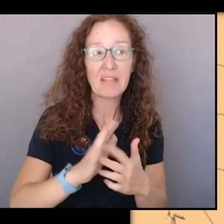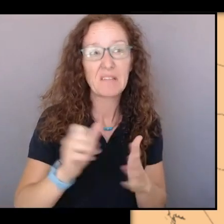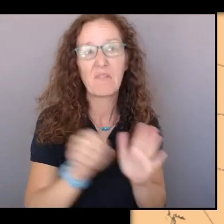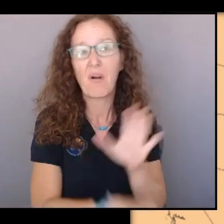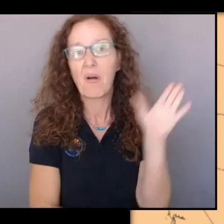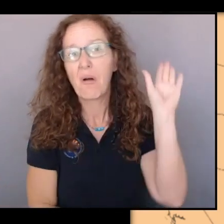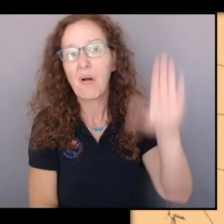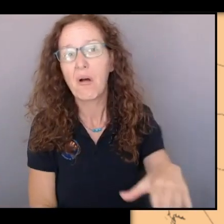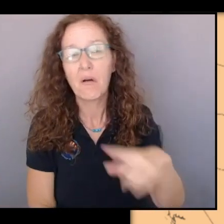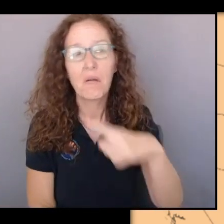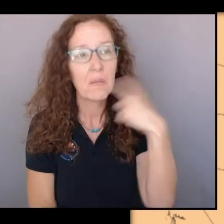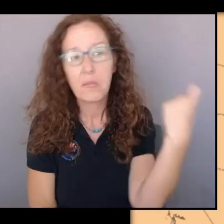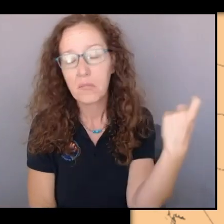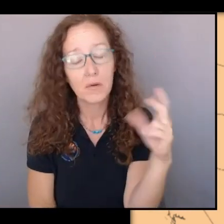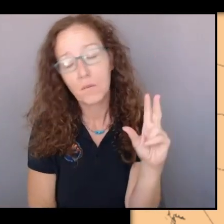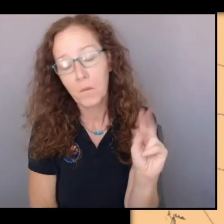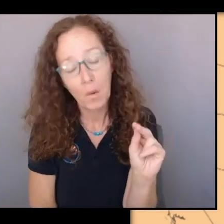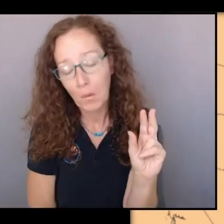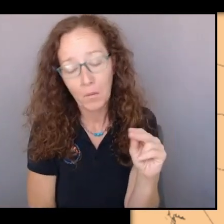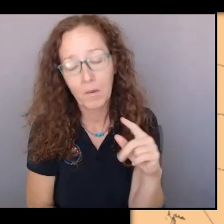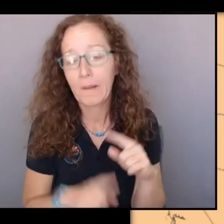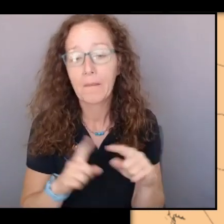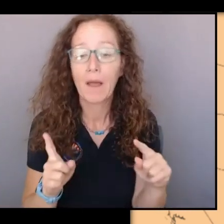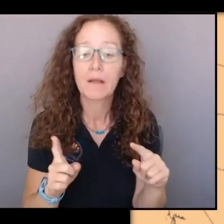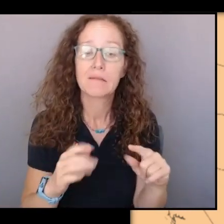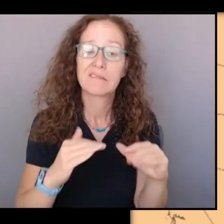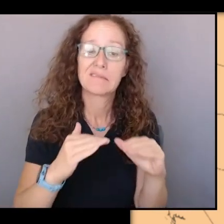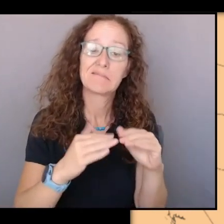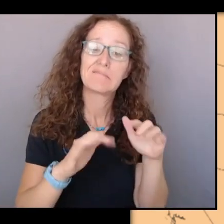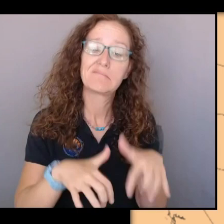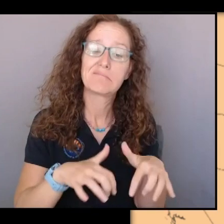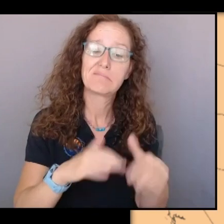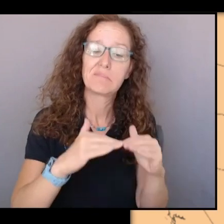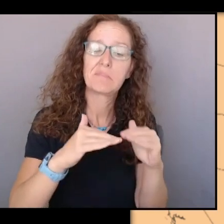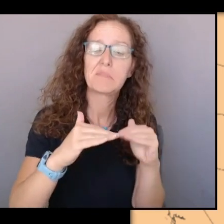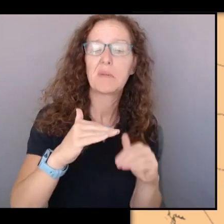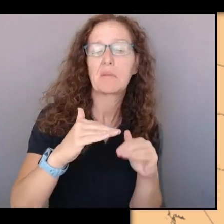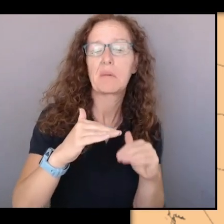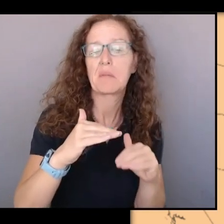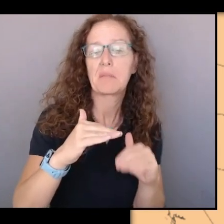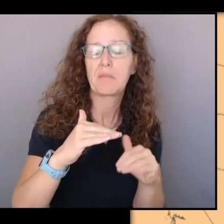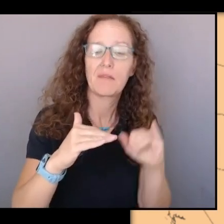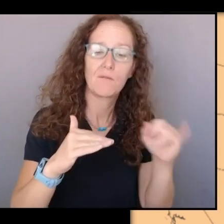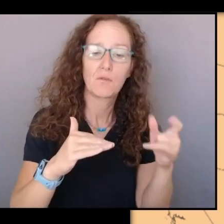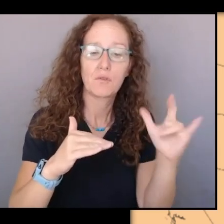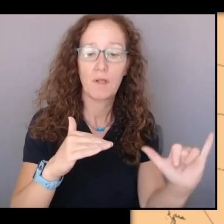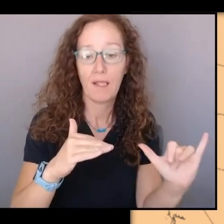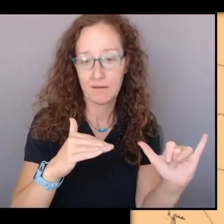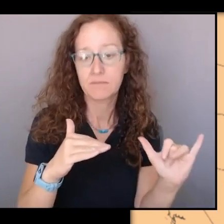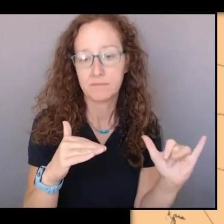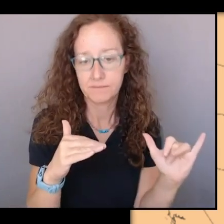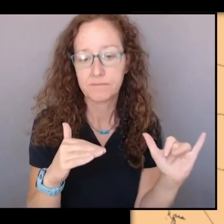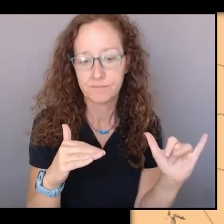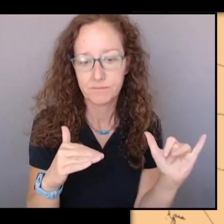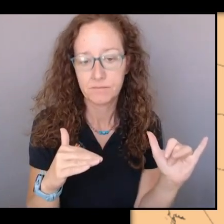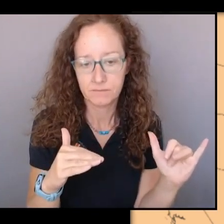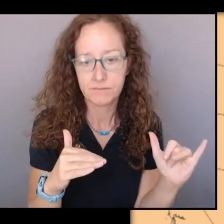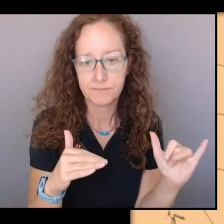precipitation at least through the month of July. The stronger signal act obviously is out in the Central Plains there but